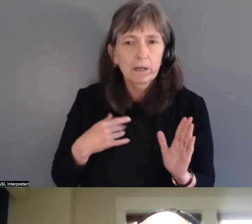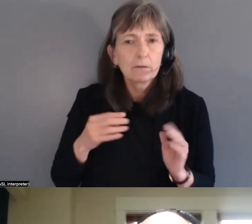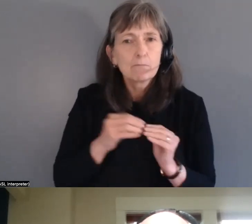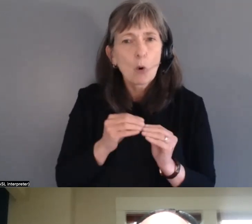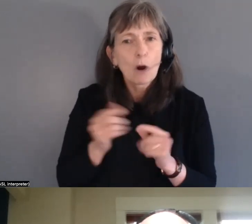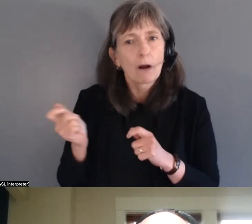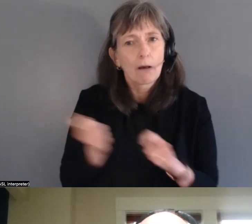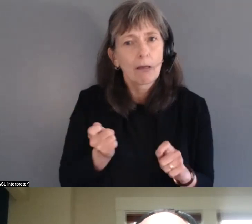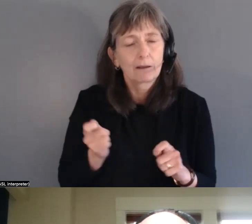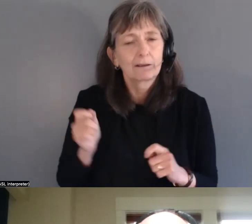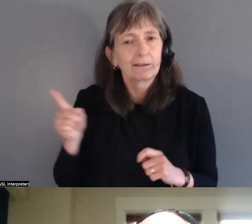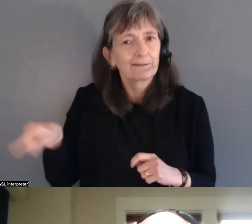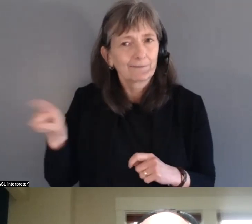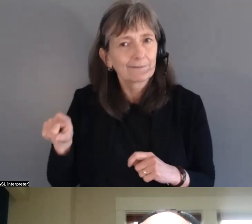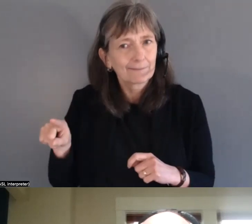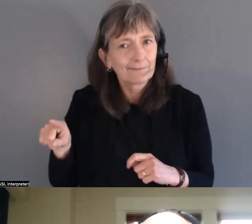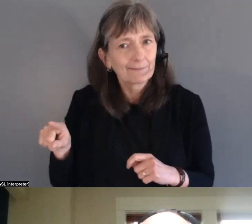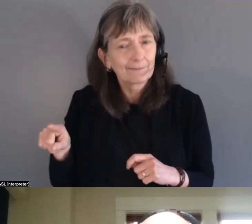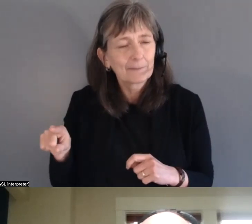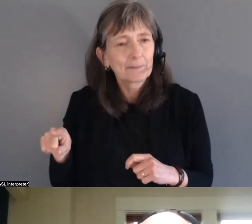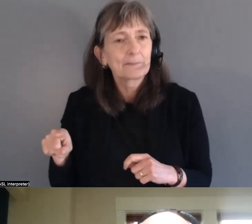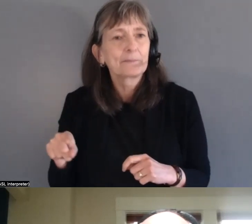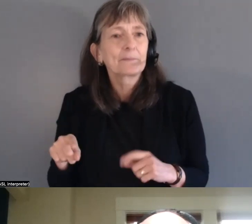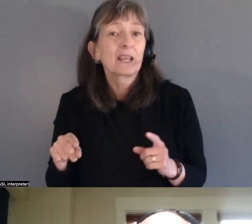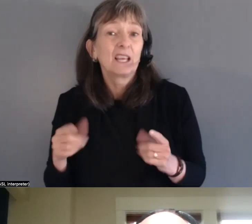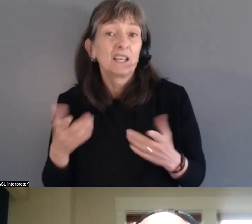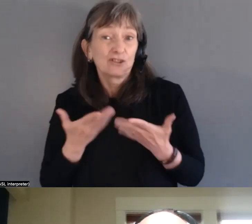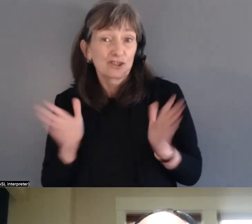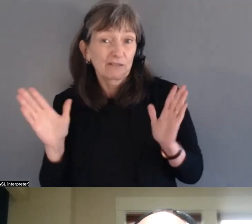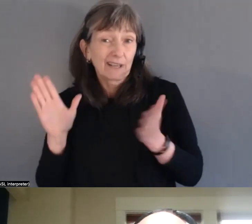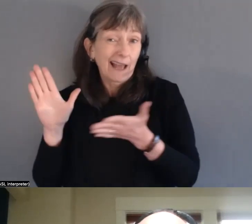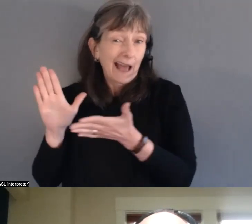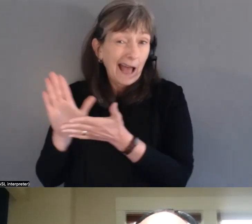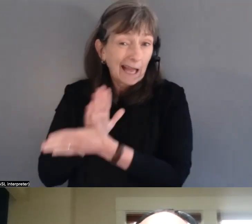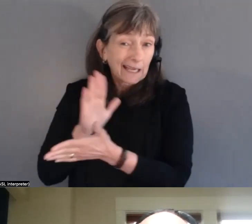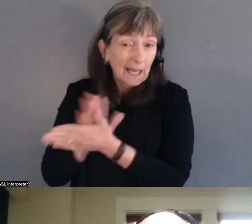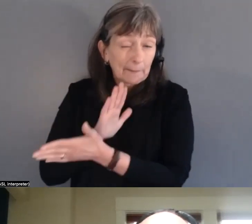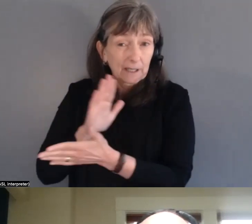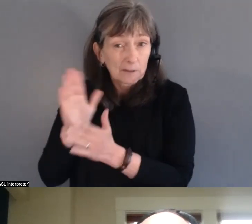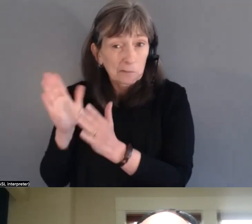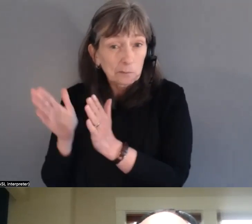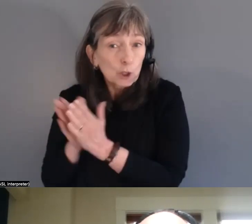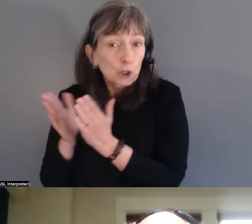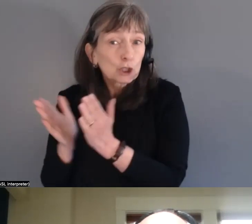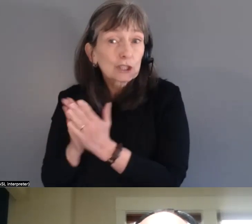I think within the broad trade or academic categories, that's going to be harder perhaps